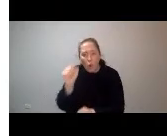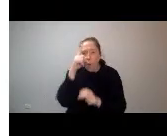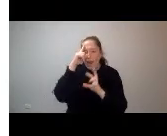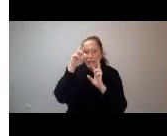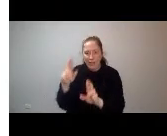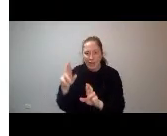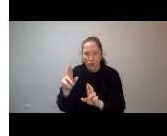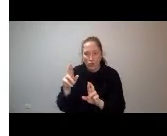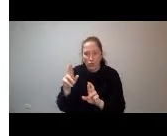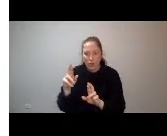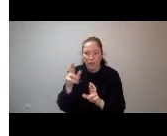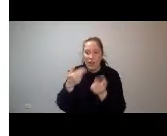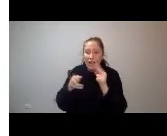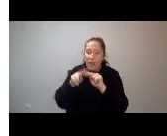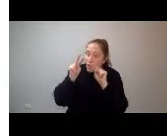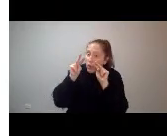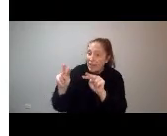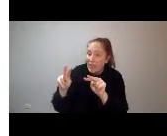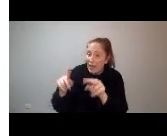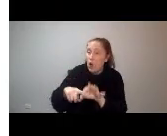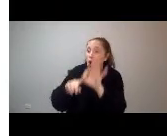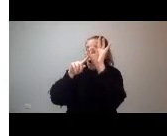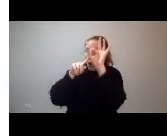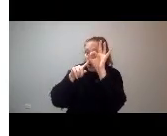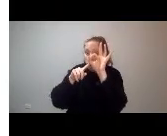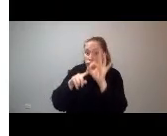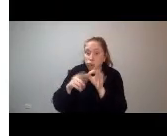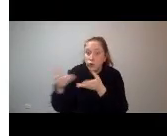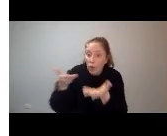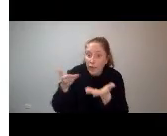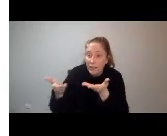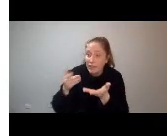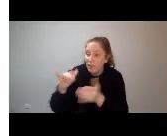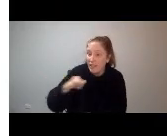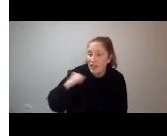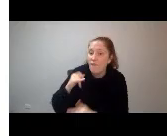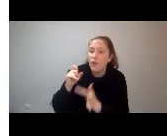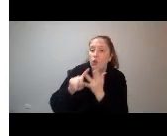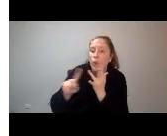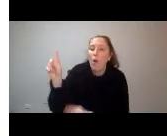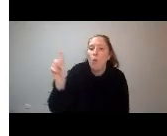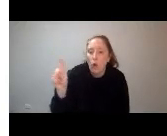if staff are providing good quality support? And those are the items.